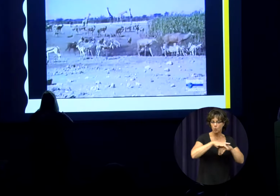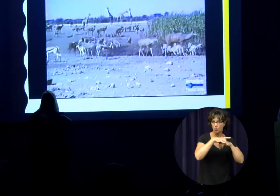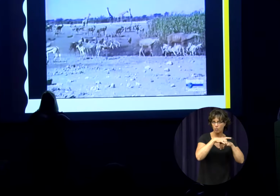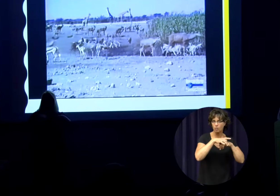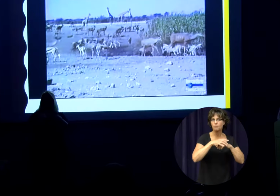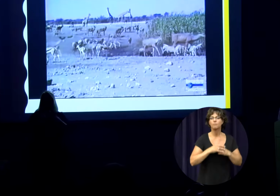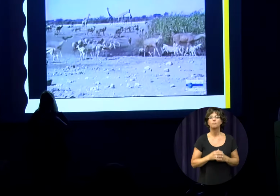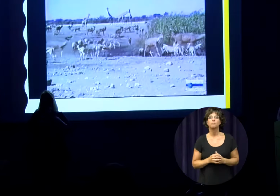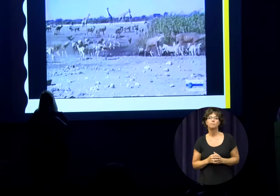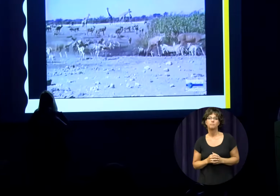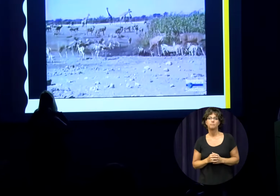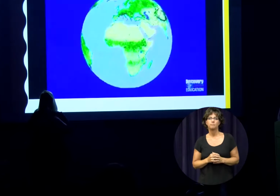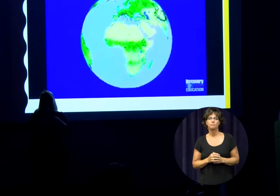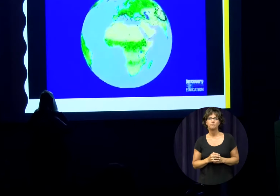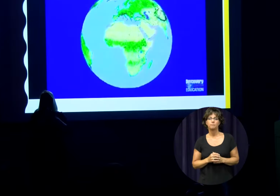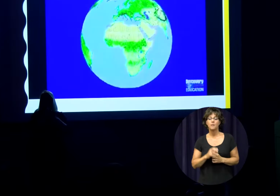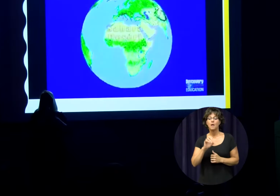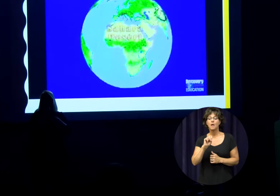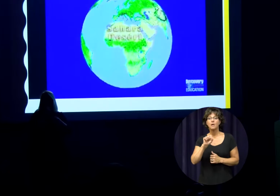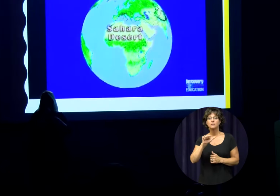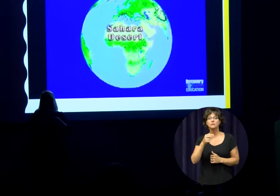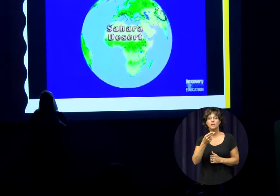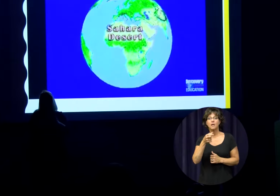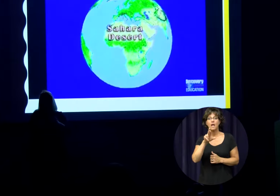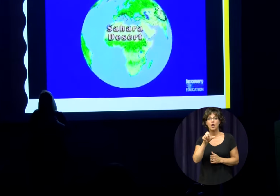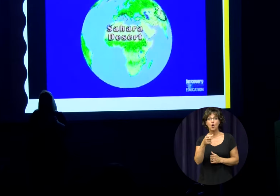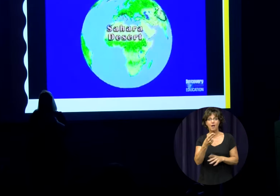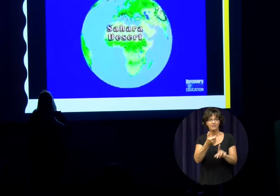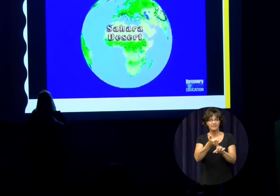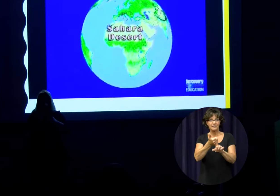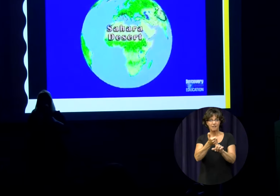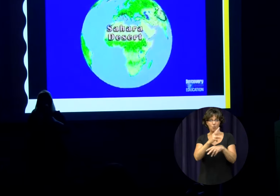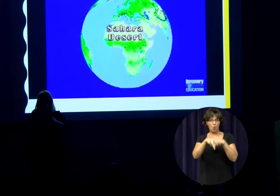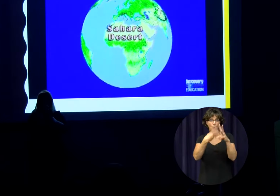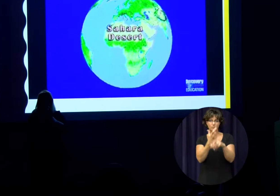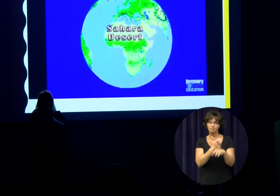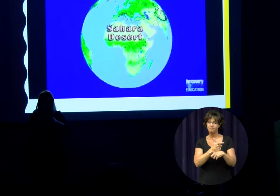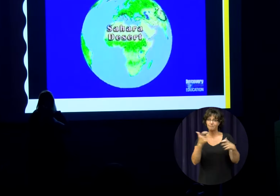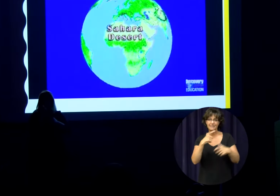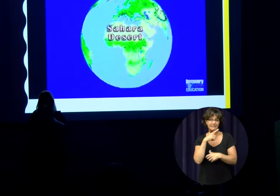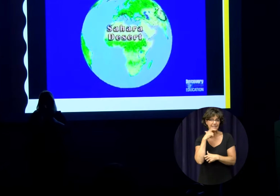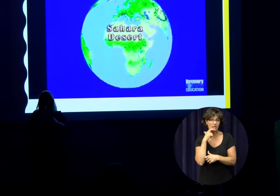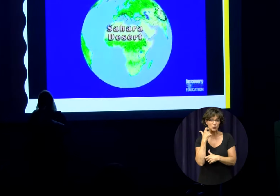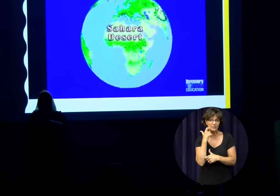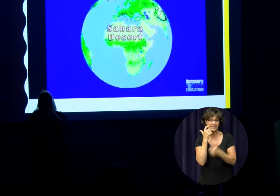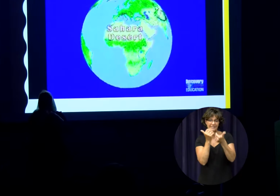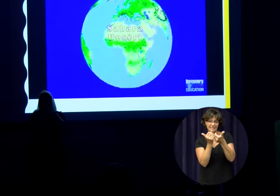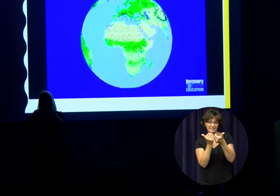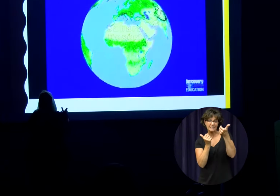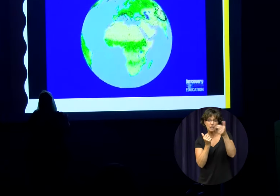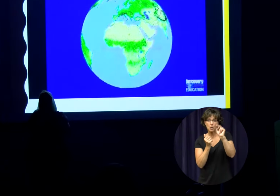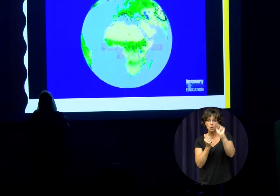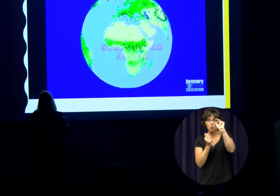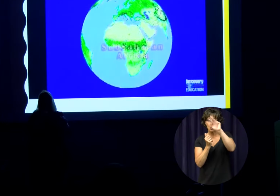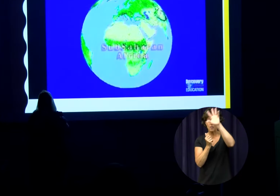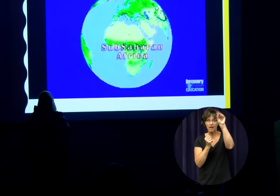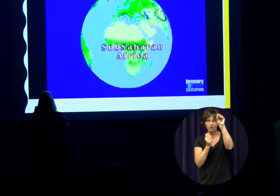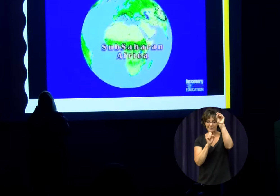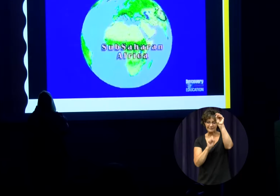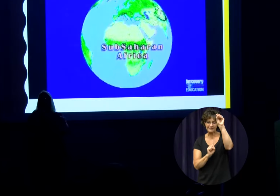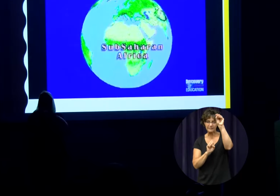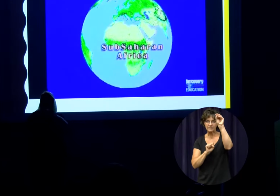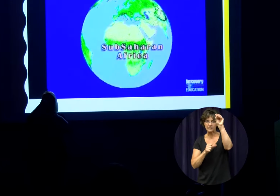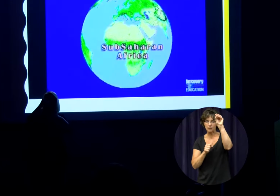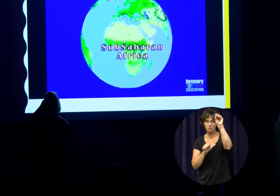to the stark expanses of nearly rainless deserts.